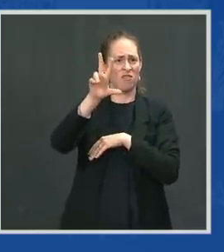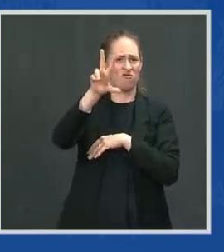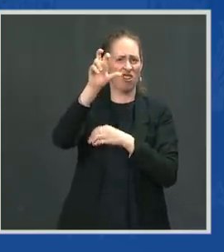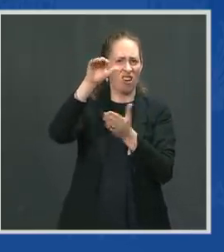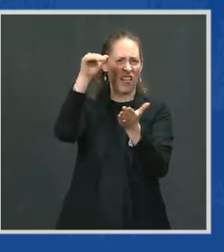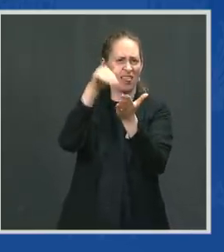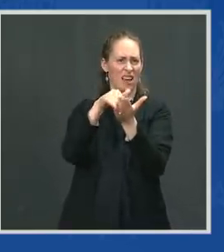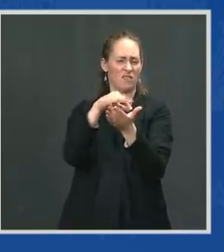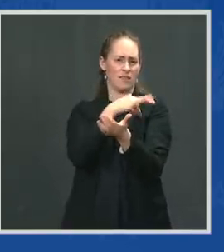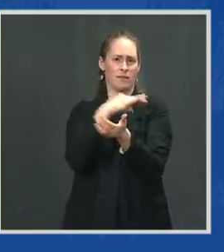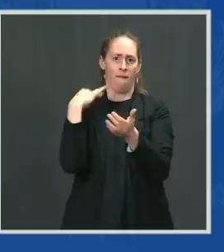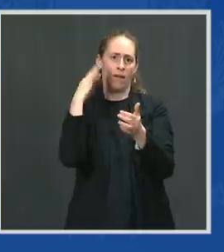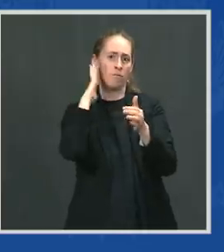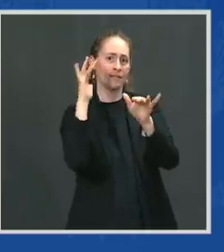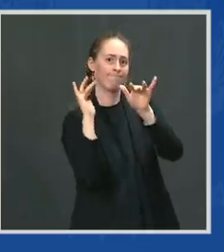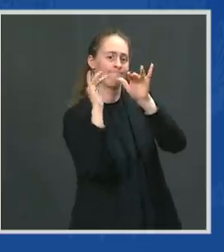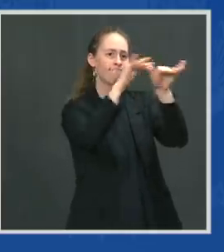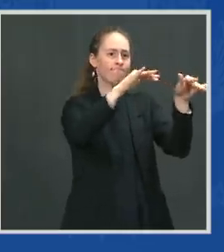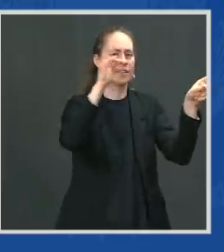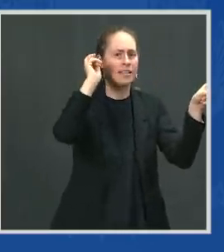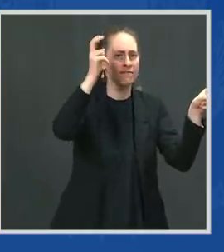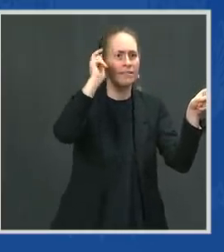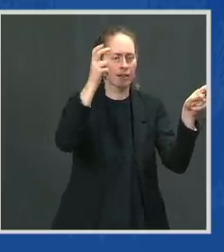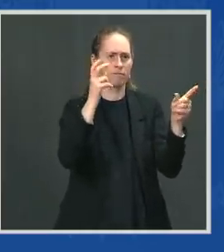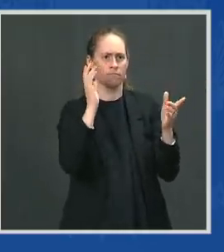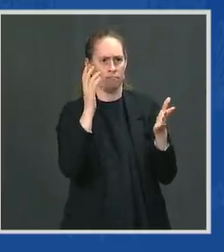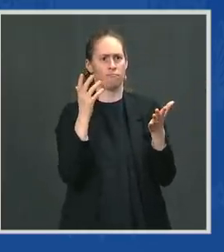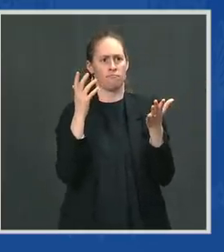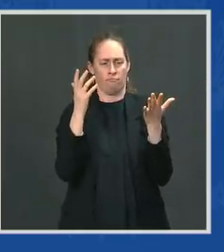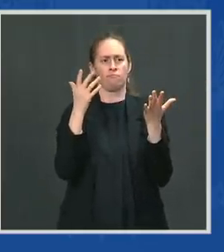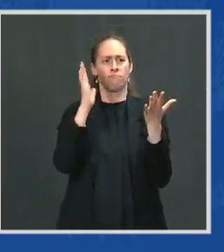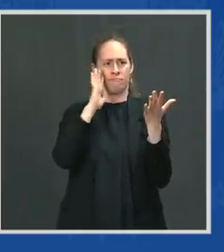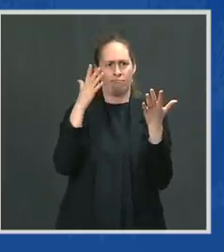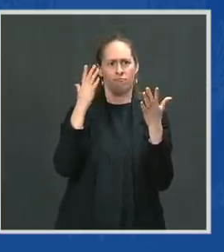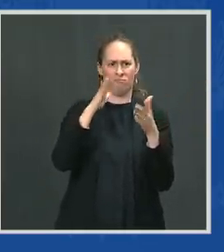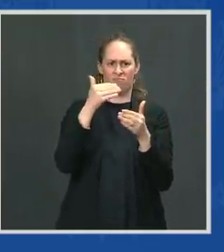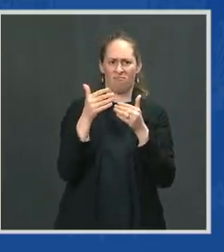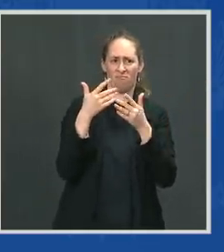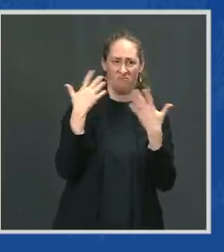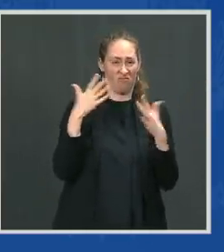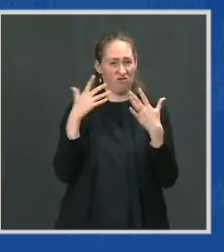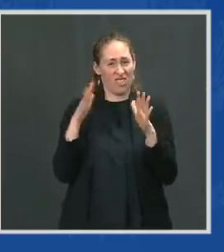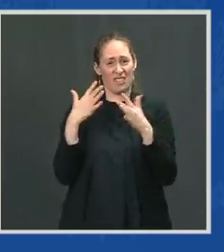and hundreds of thousands over the past two decades. And they'll continue to fight valiantly,